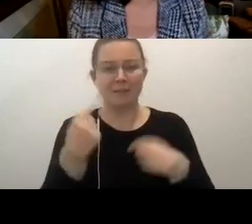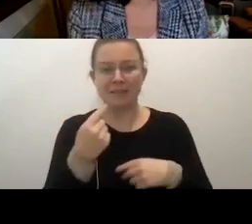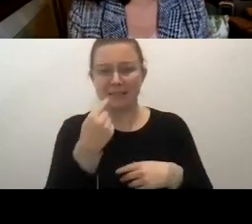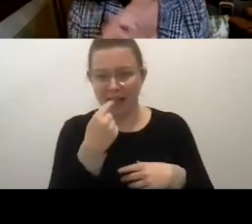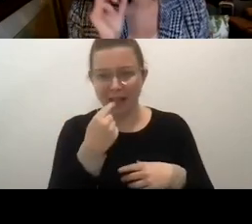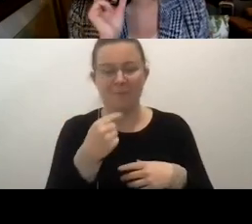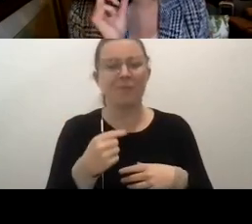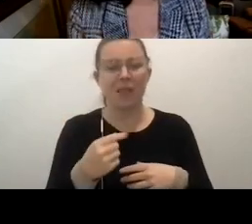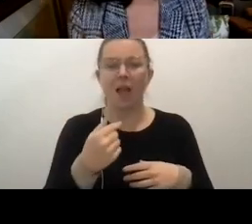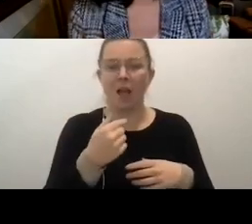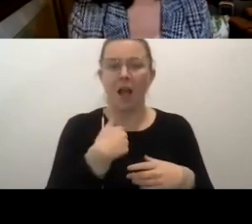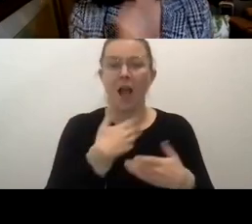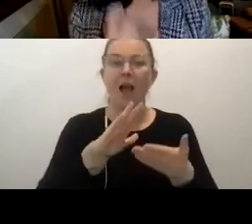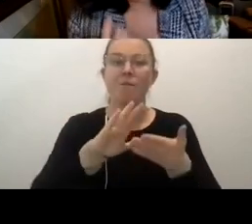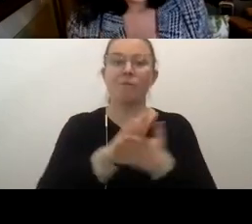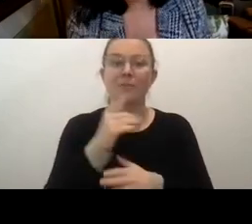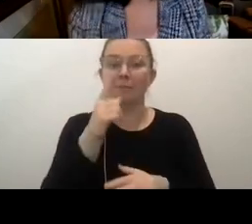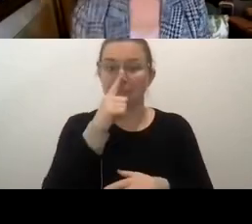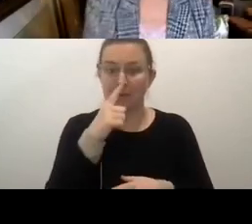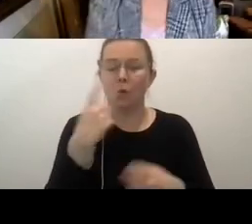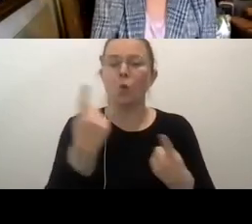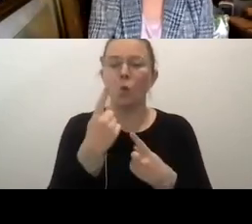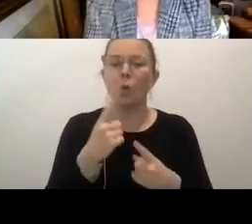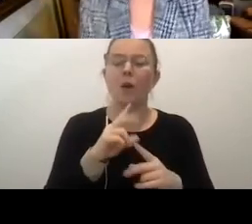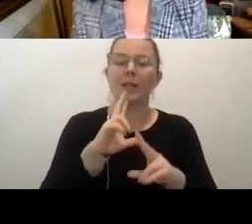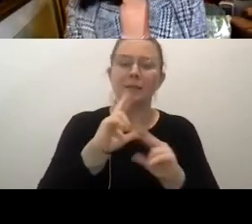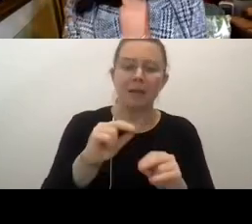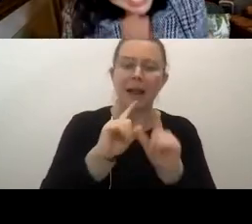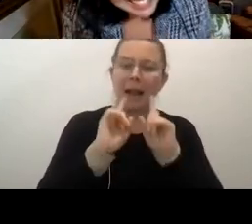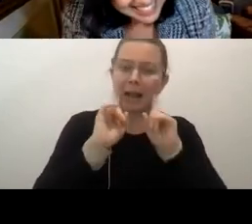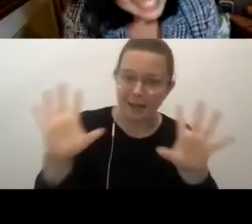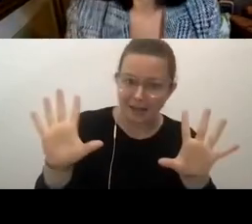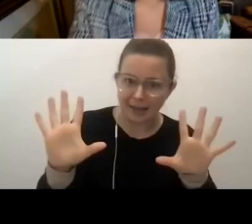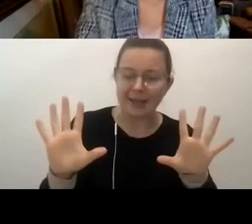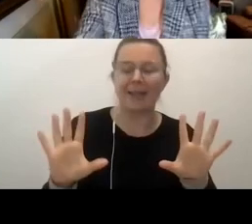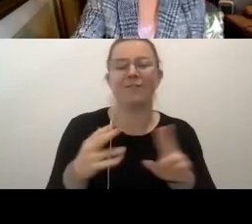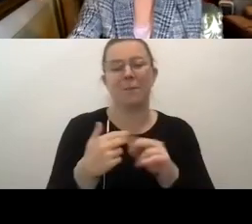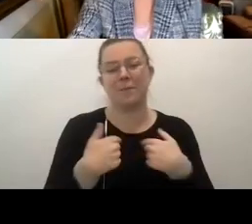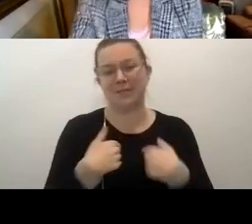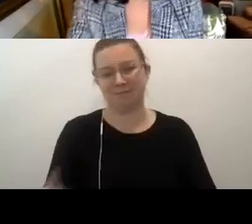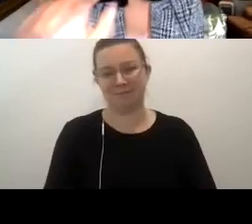people who speak clearly for me.